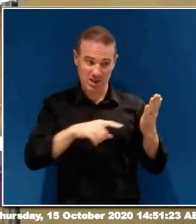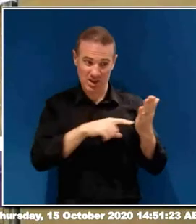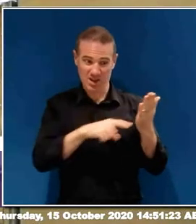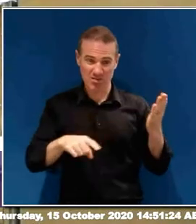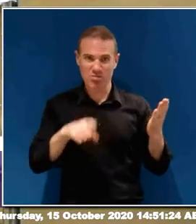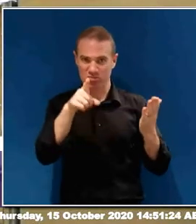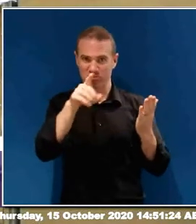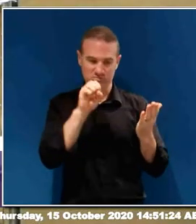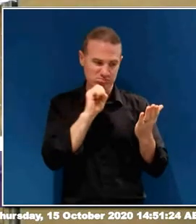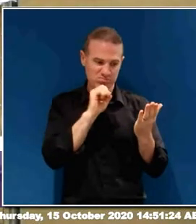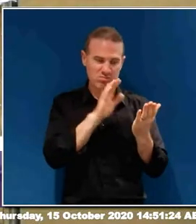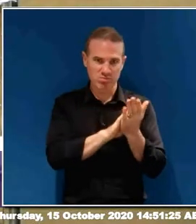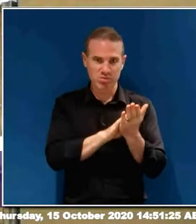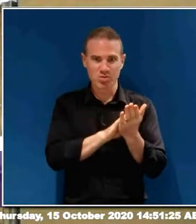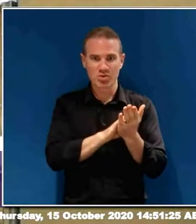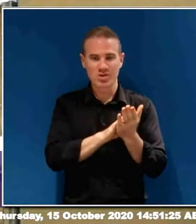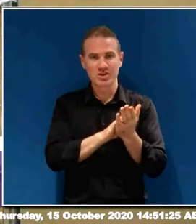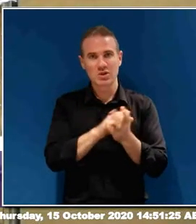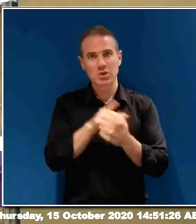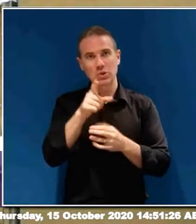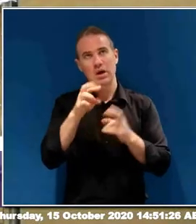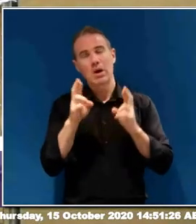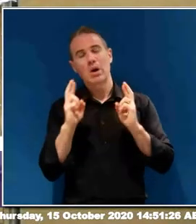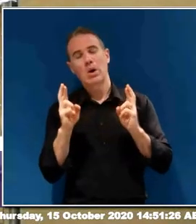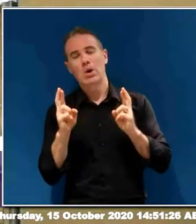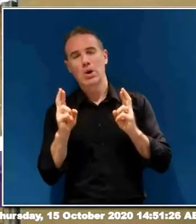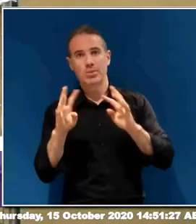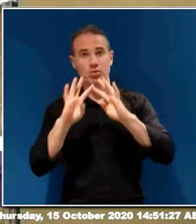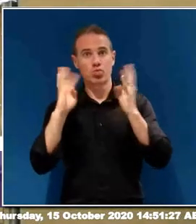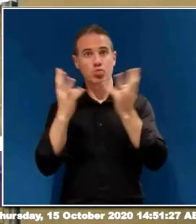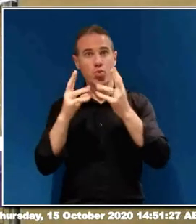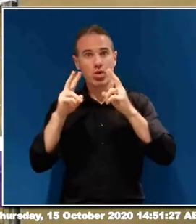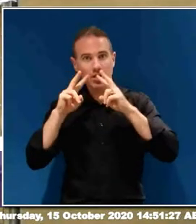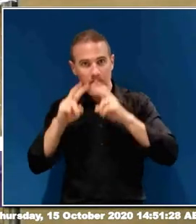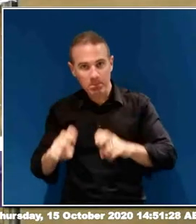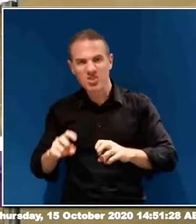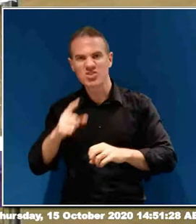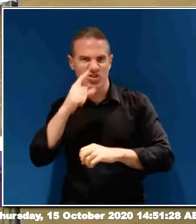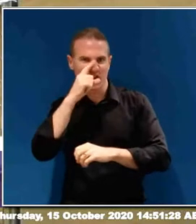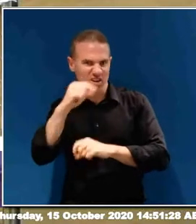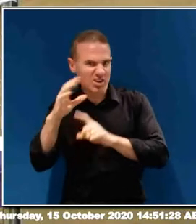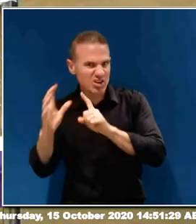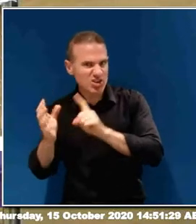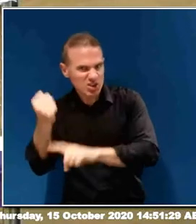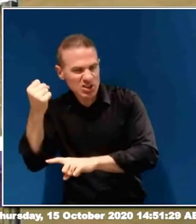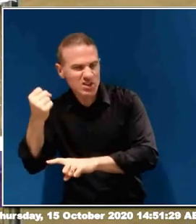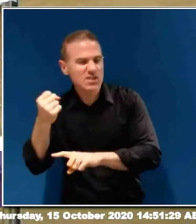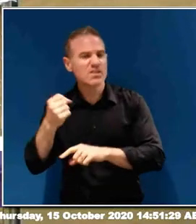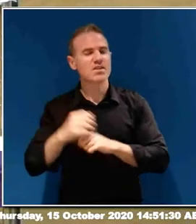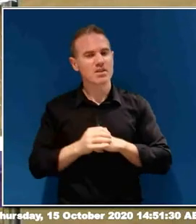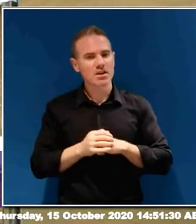and that's in your statement. I might just reflect that that includes a recognition of a